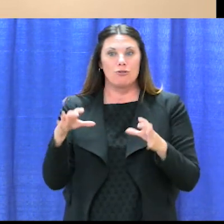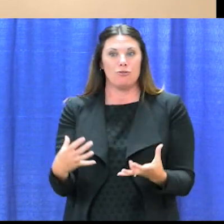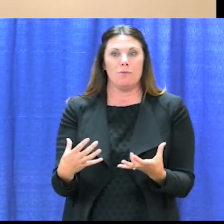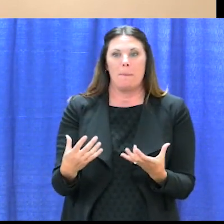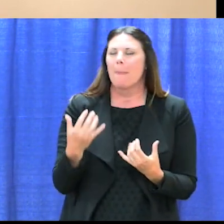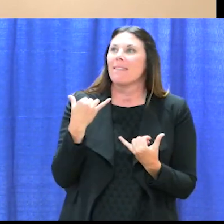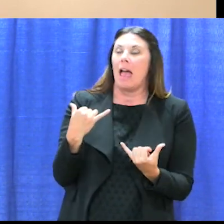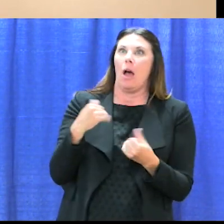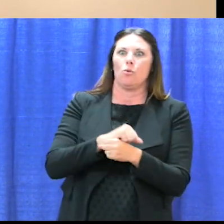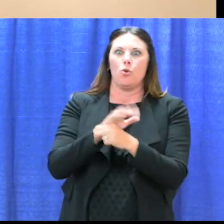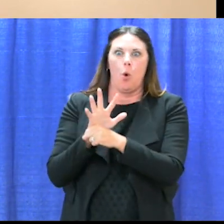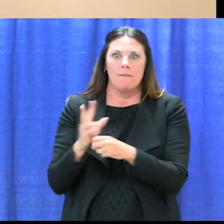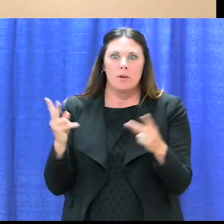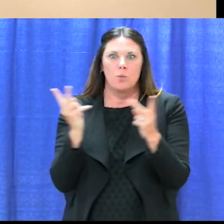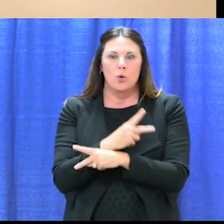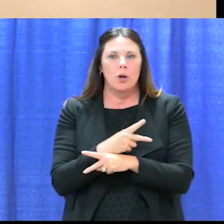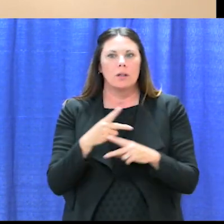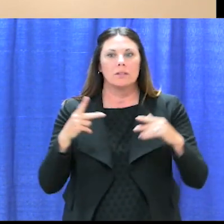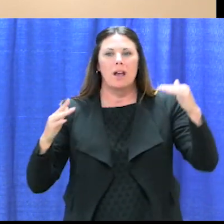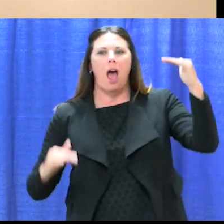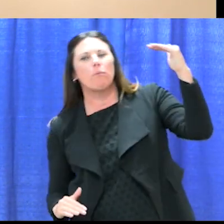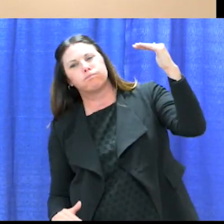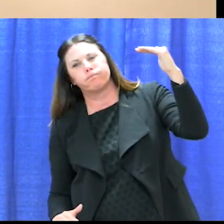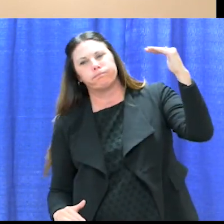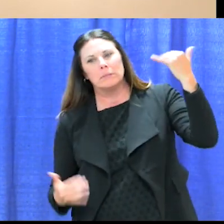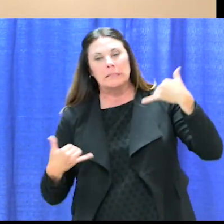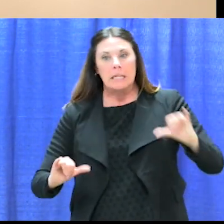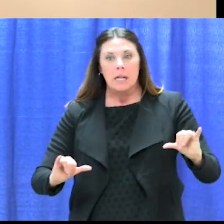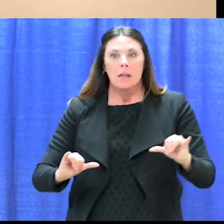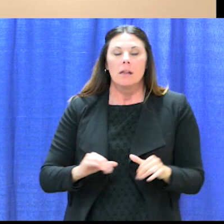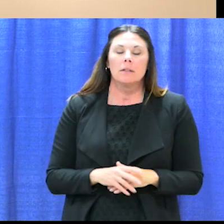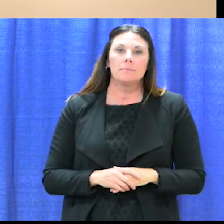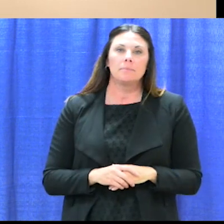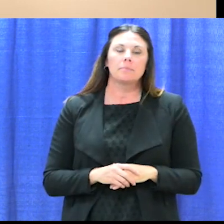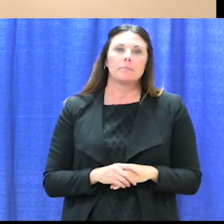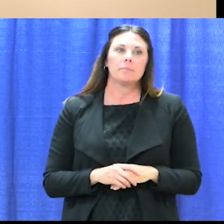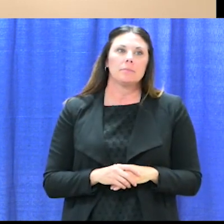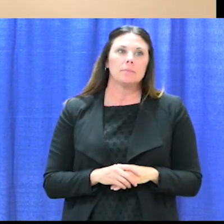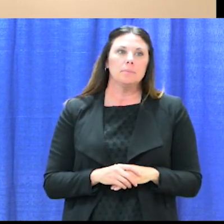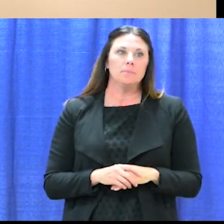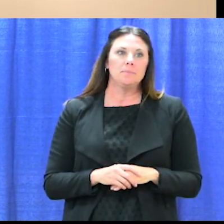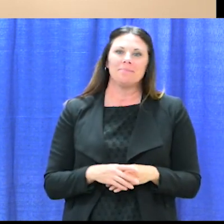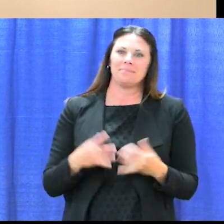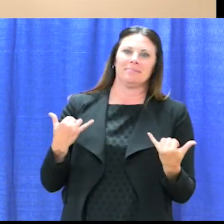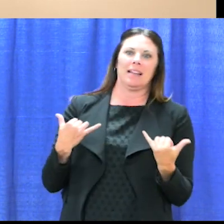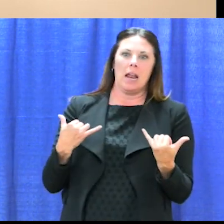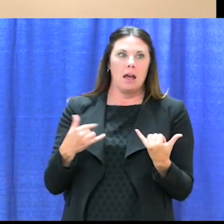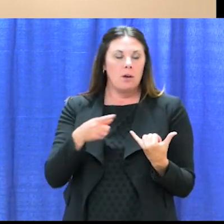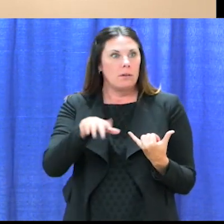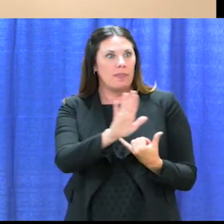So the stakes are particularly high exposing greater reliance on access of course adoption